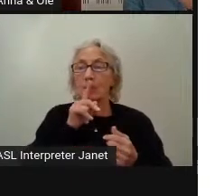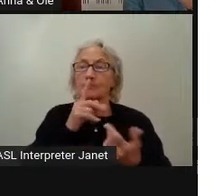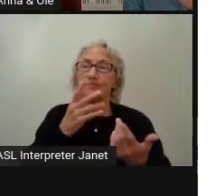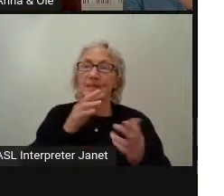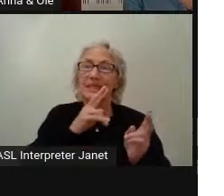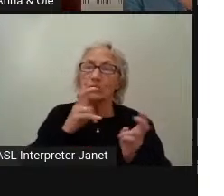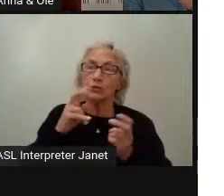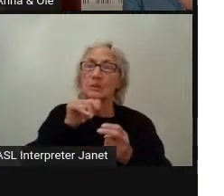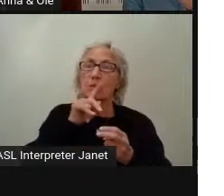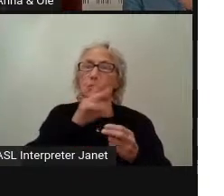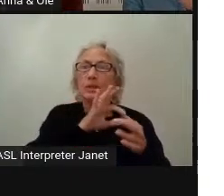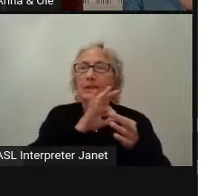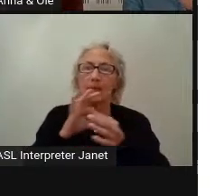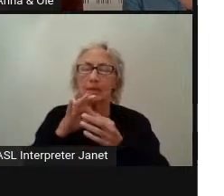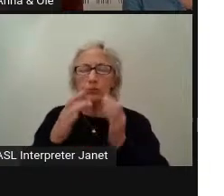ways of doing things. So the complexity here might not